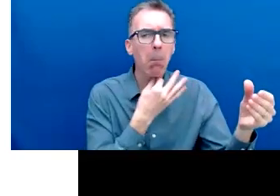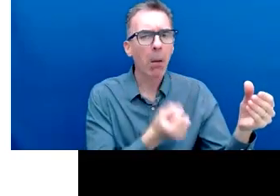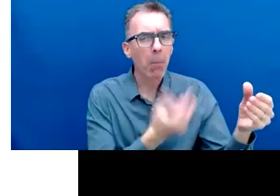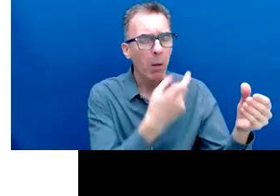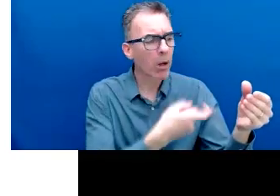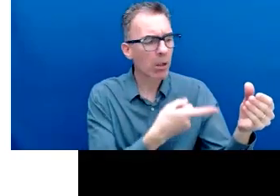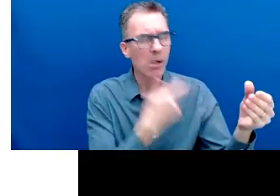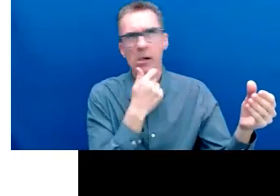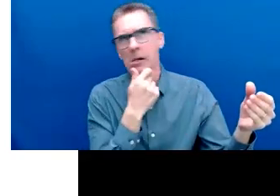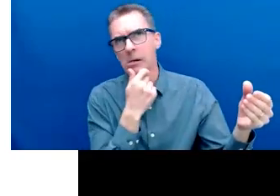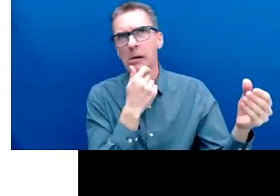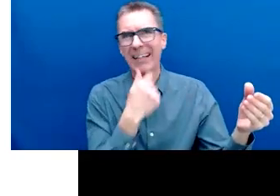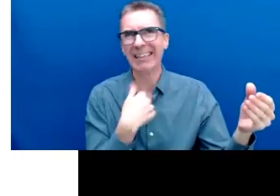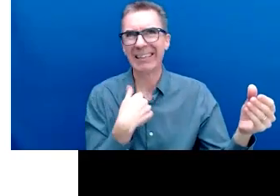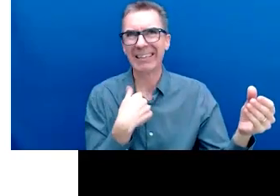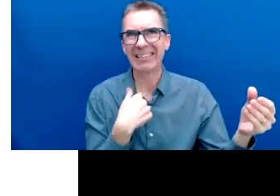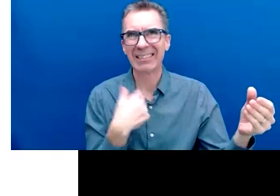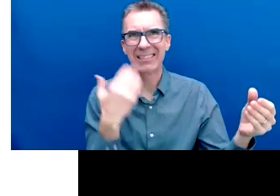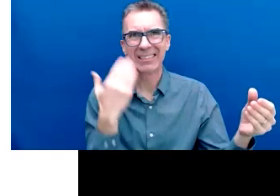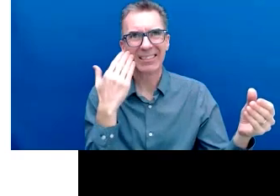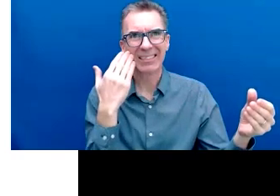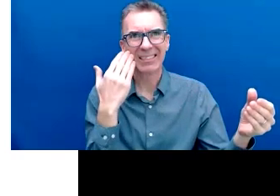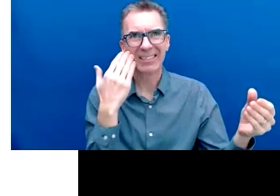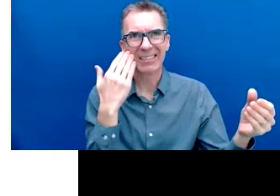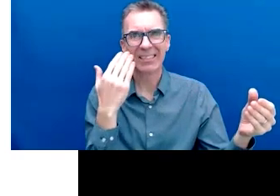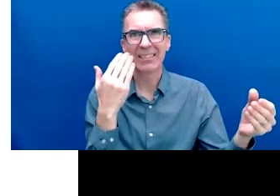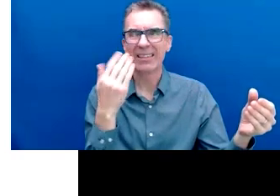Well, you know, I know, like, not all these professors require you